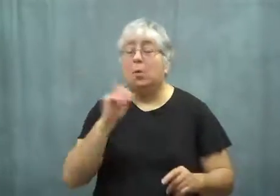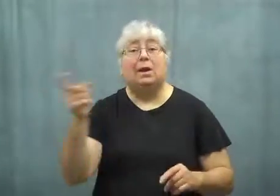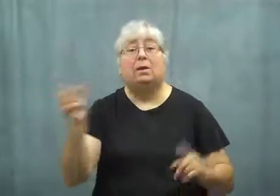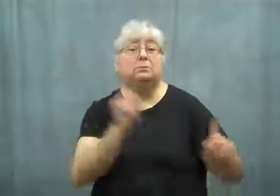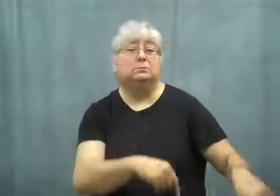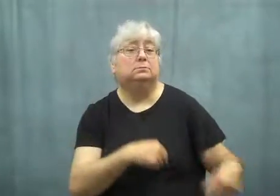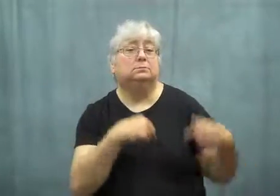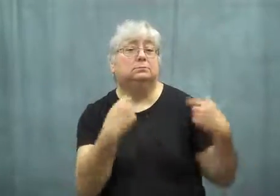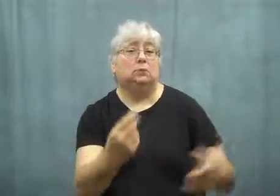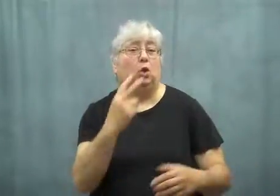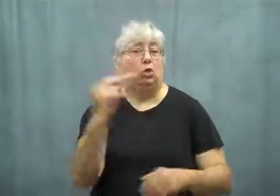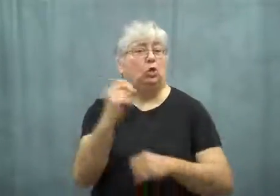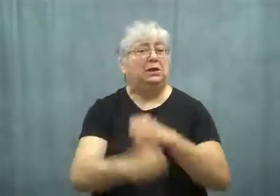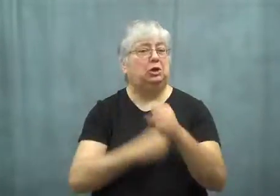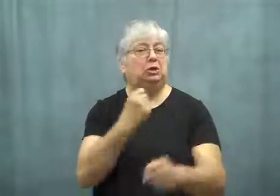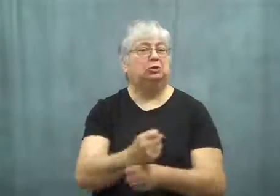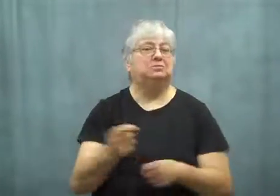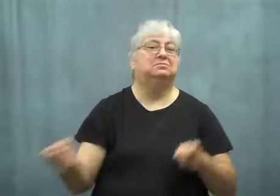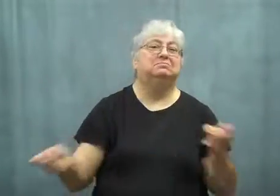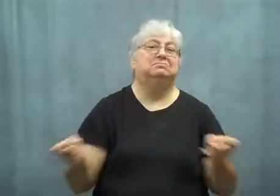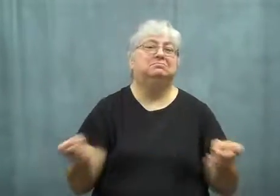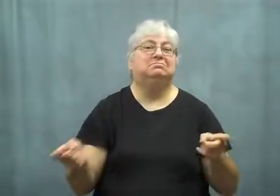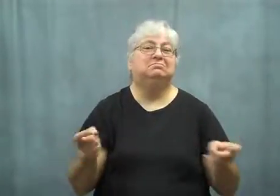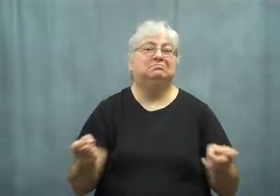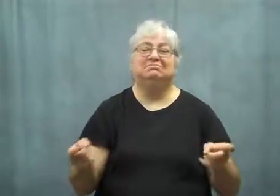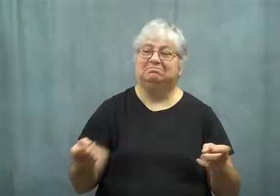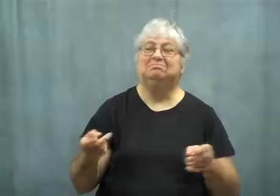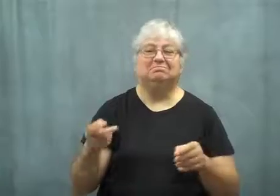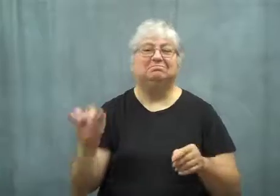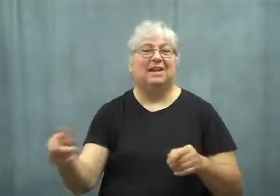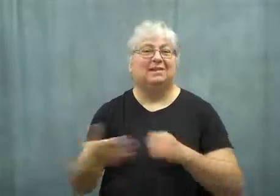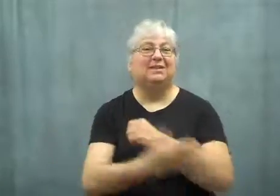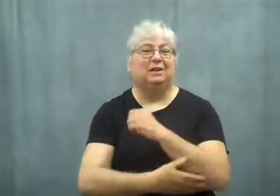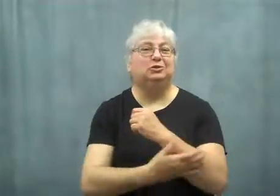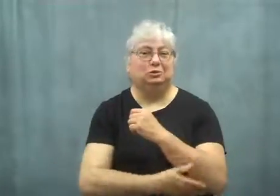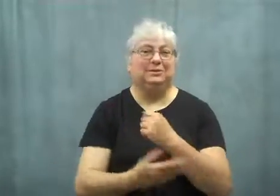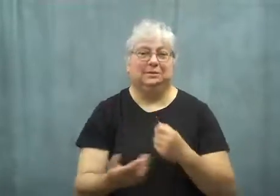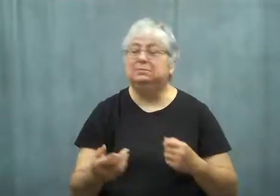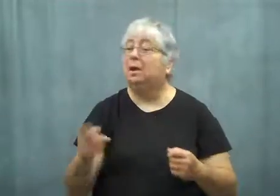had ruled the country for 30 years.